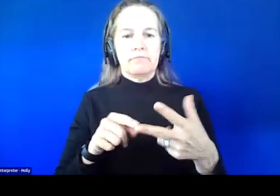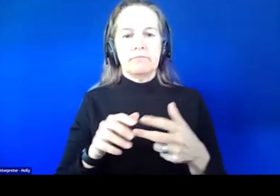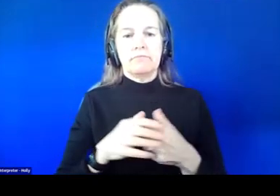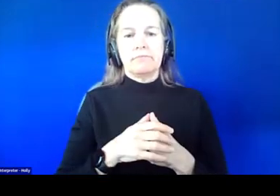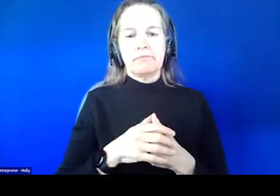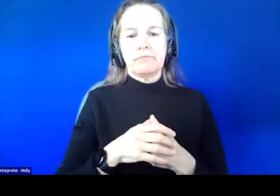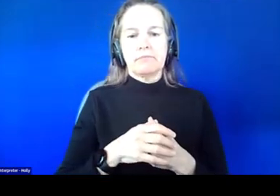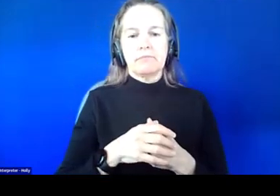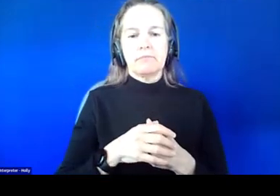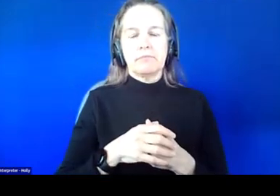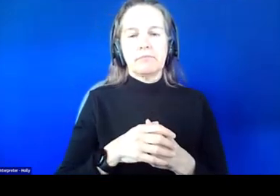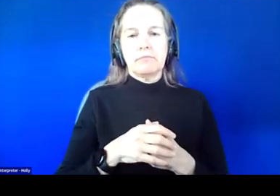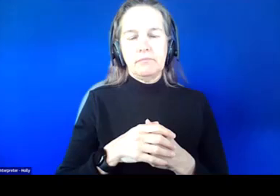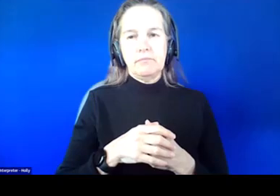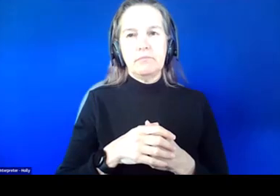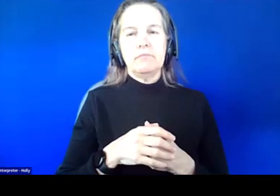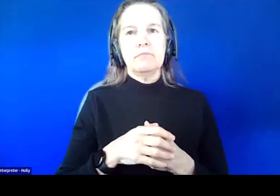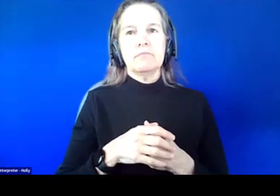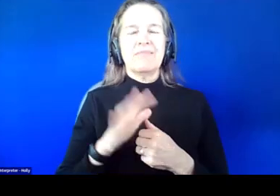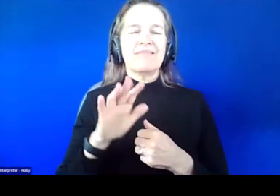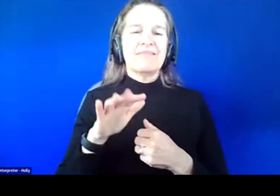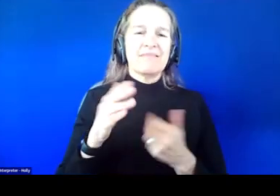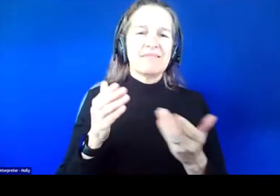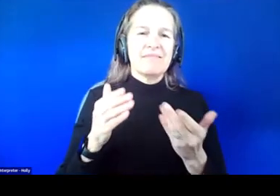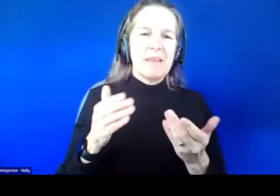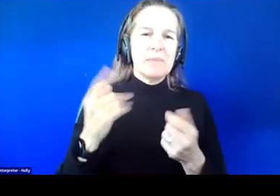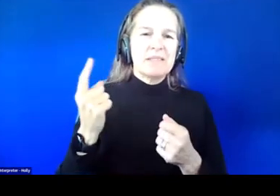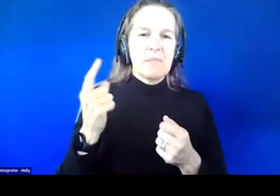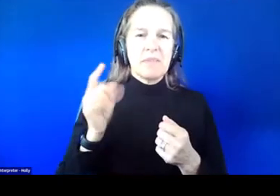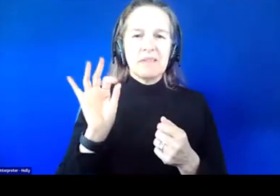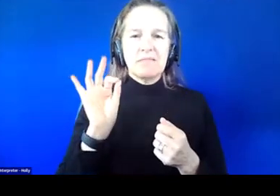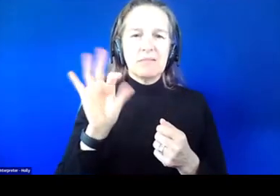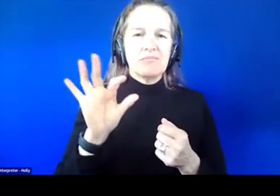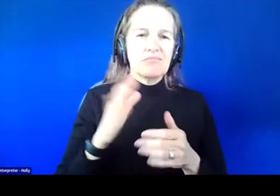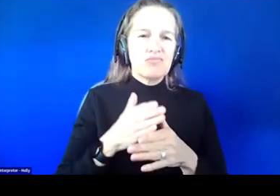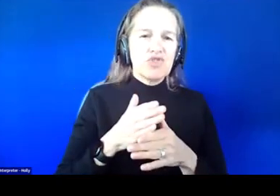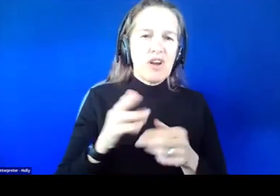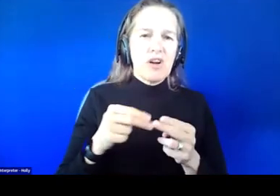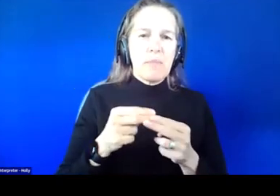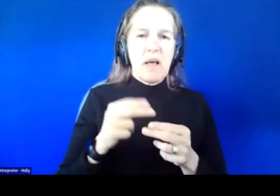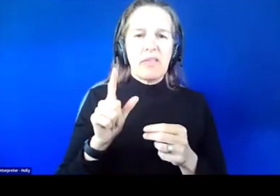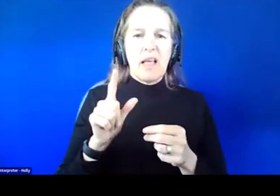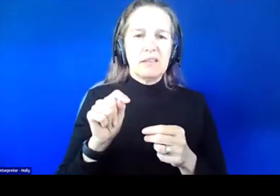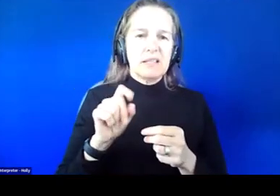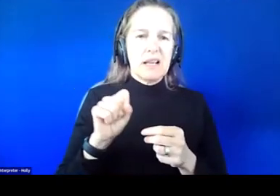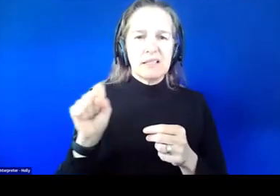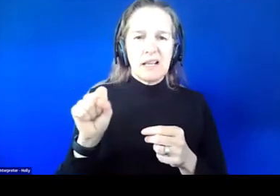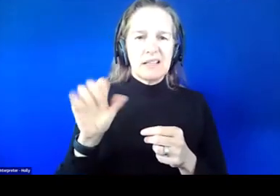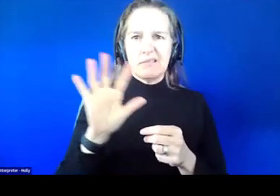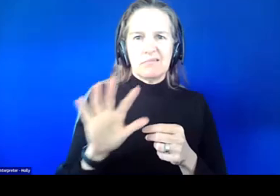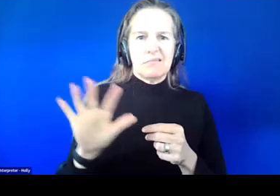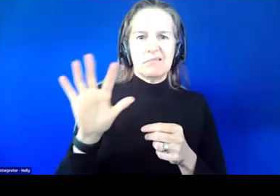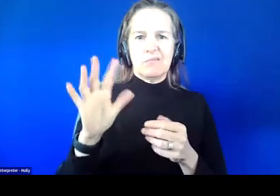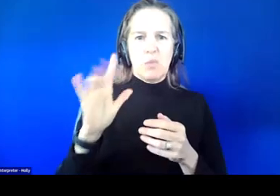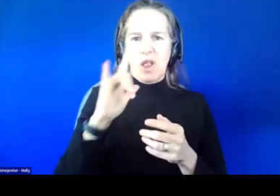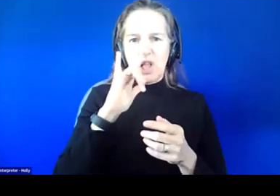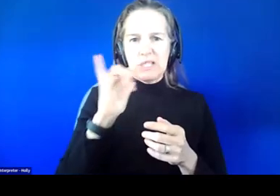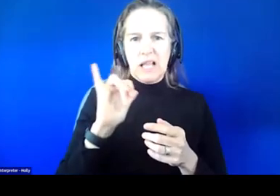to share about Washington's LTSS landscape is that we are a fee-for-service.